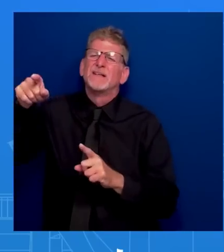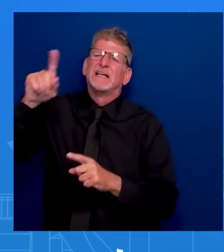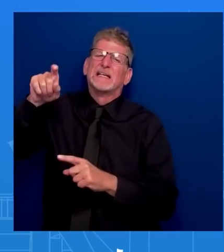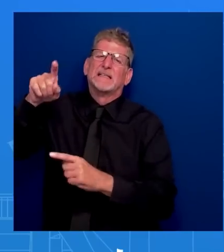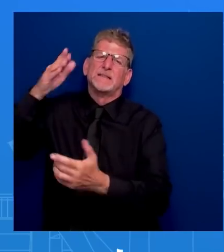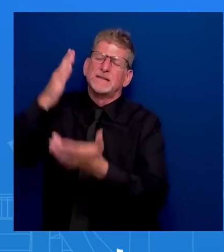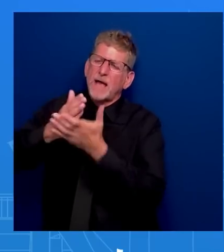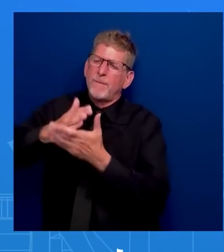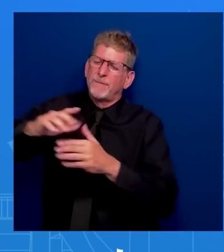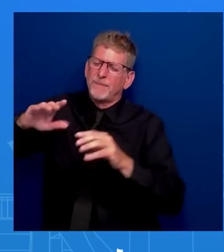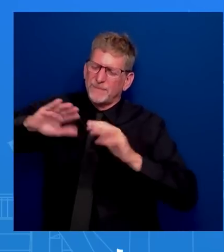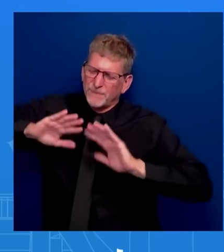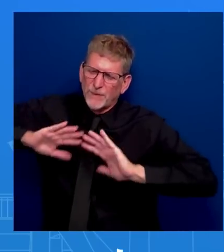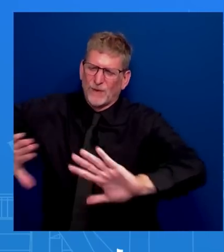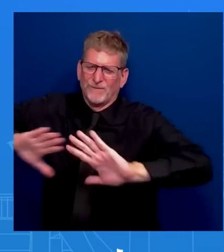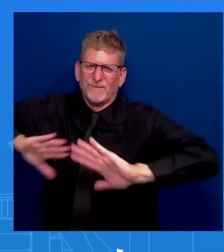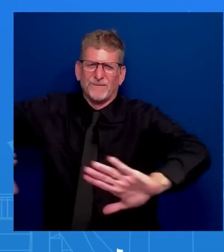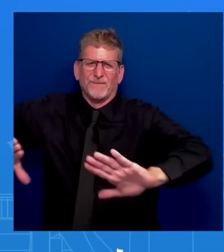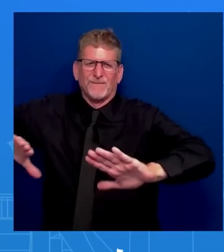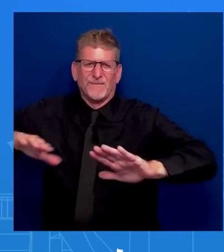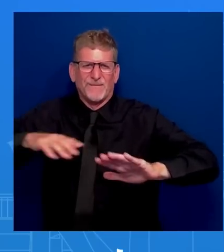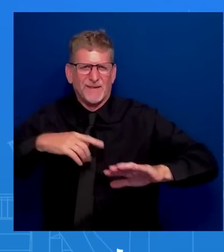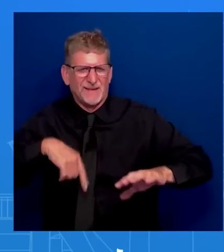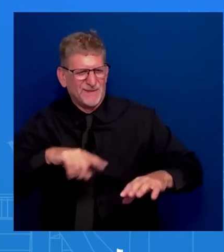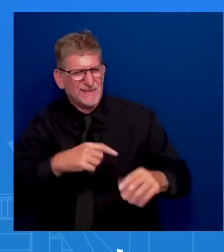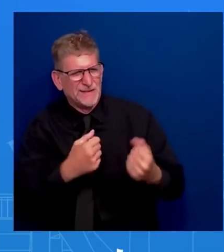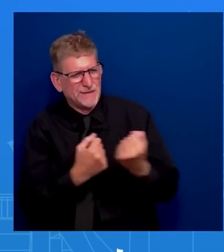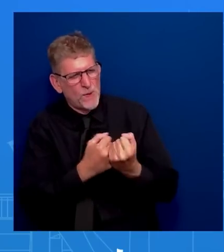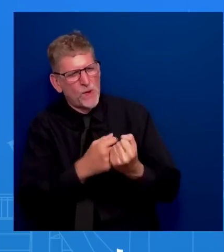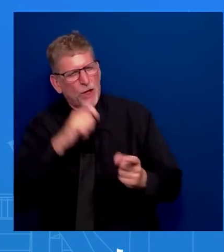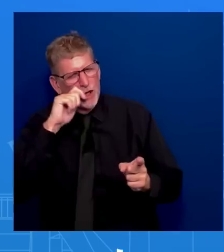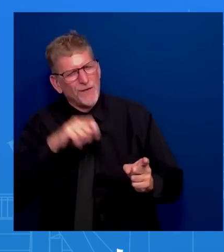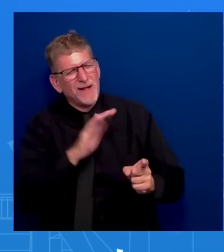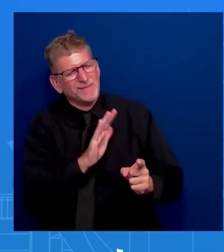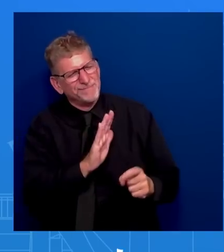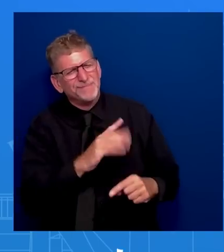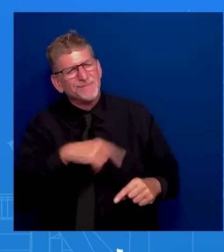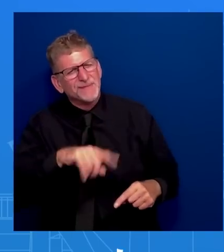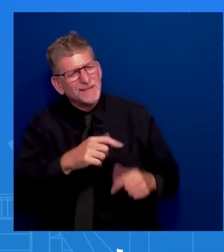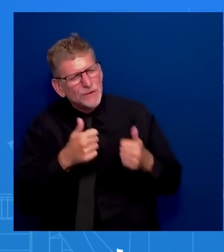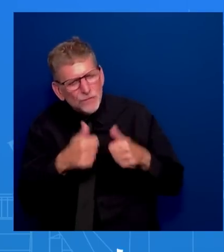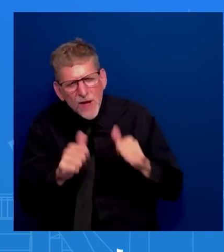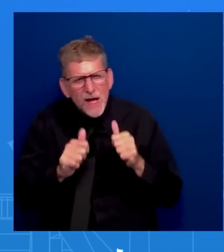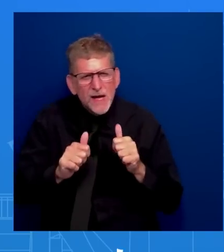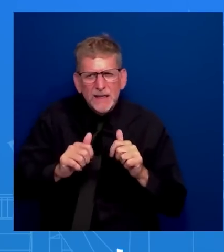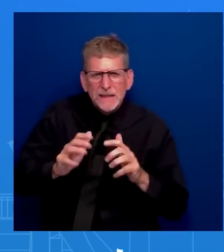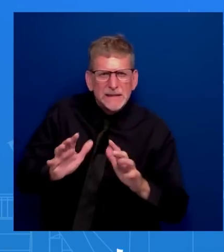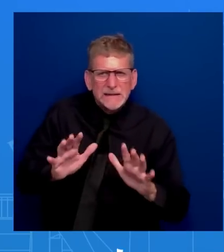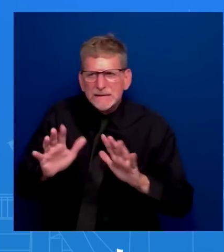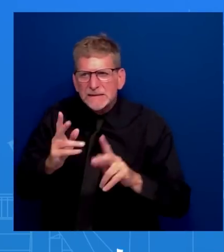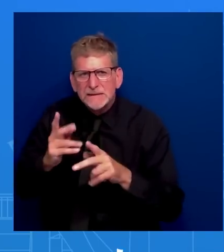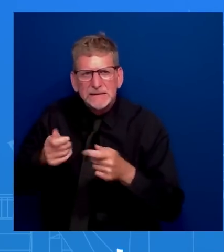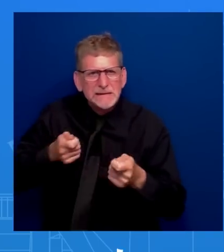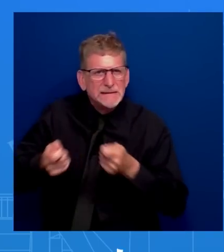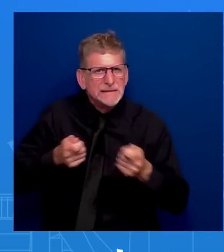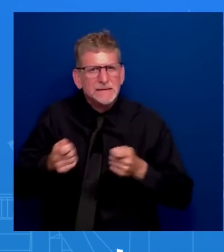For our part, we will continue to support the efforts of the International Atomic Energy Agency to fulfill its techn-